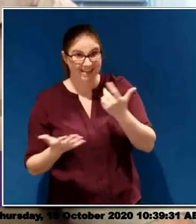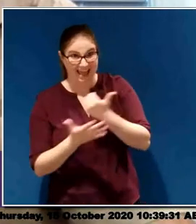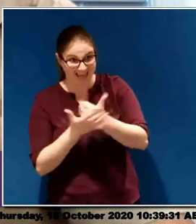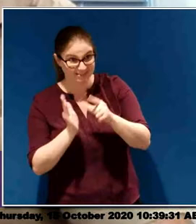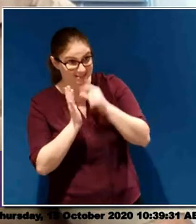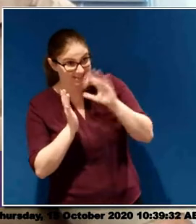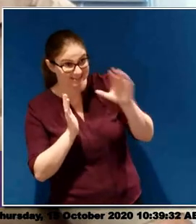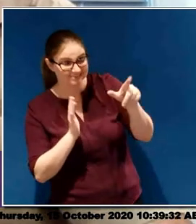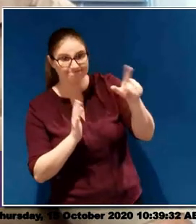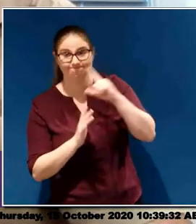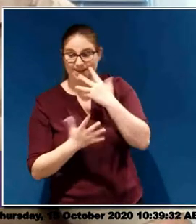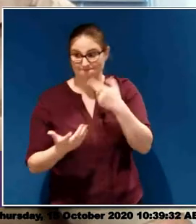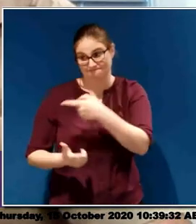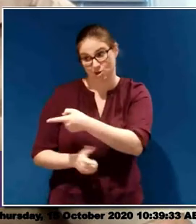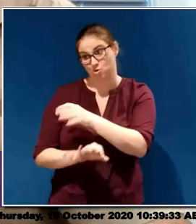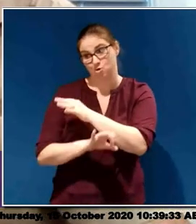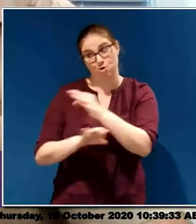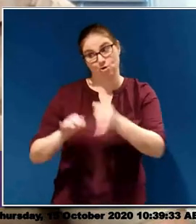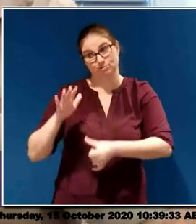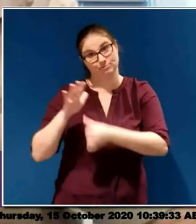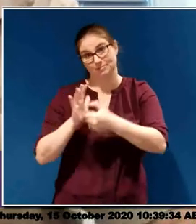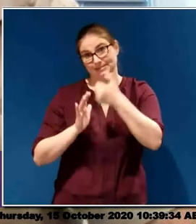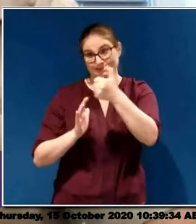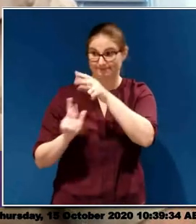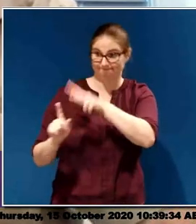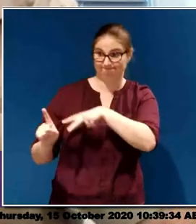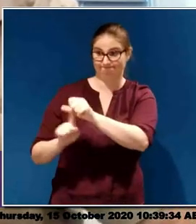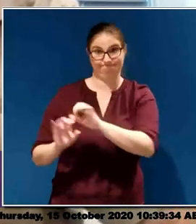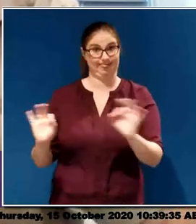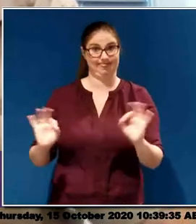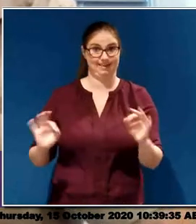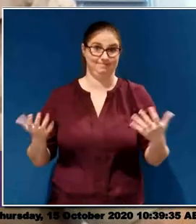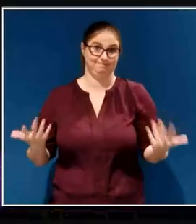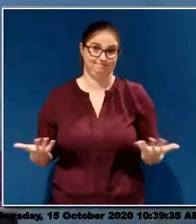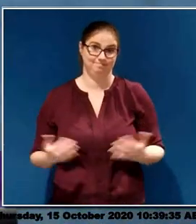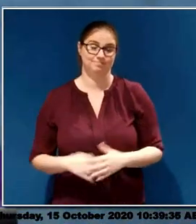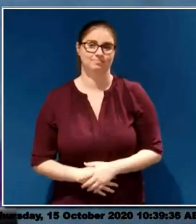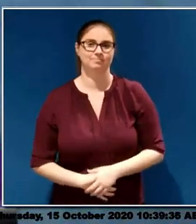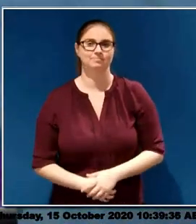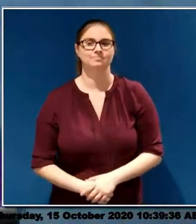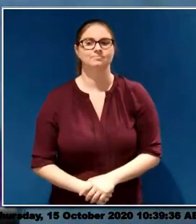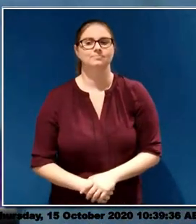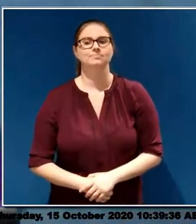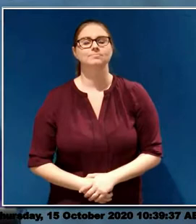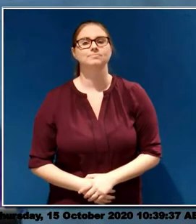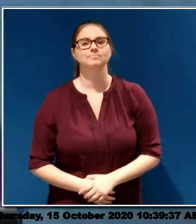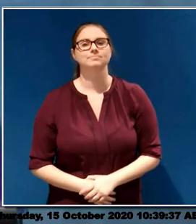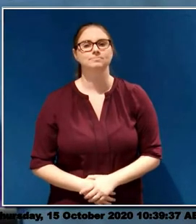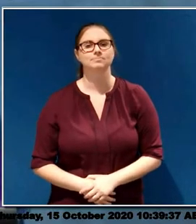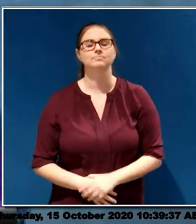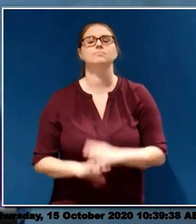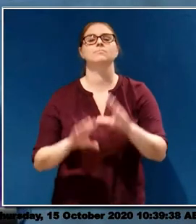Now the following year was another difficult year. You introduced yourself early to Jack's teacher, Sharon.